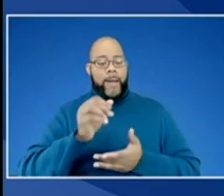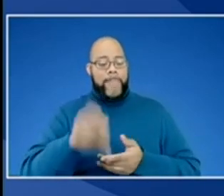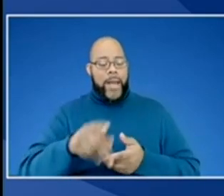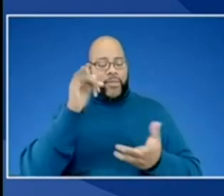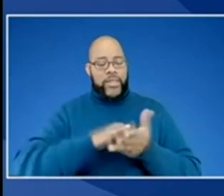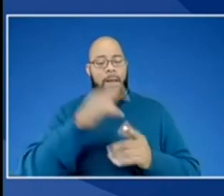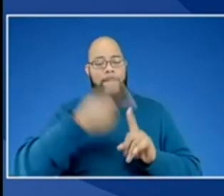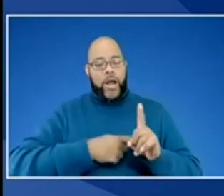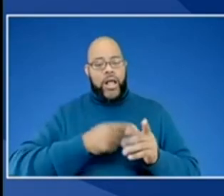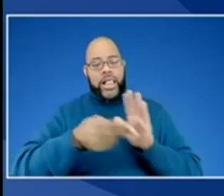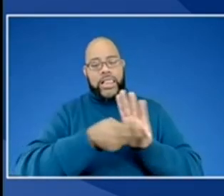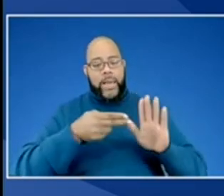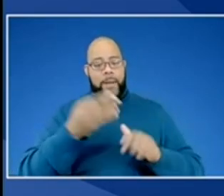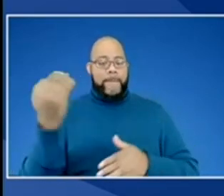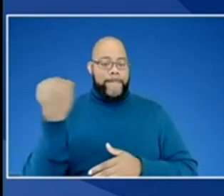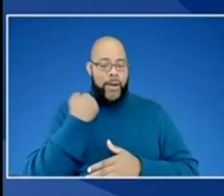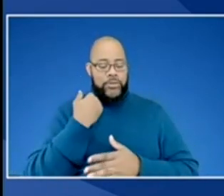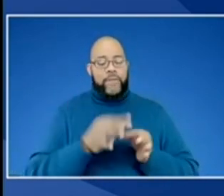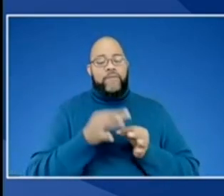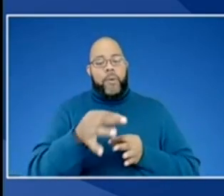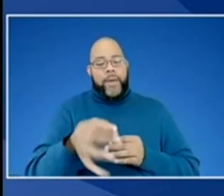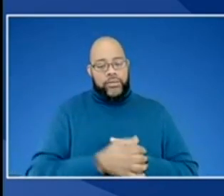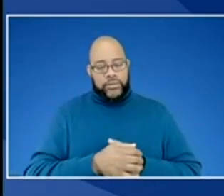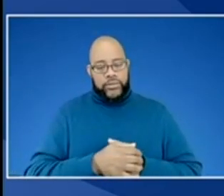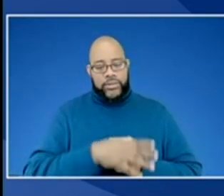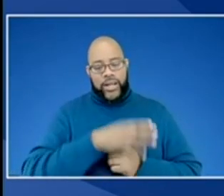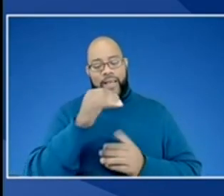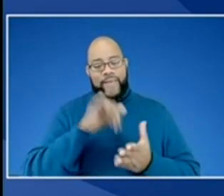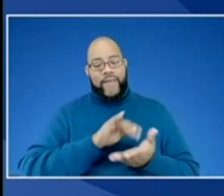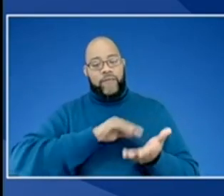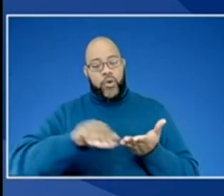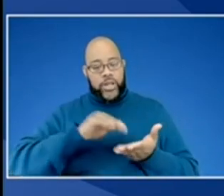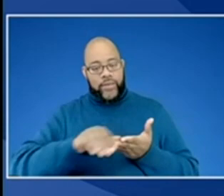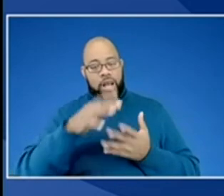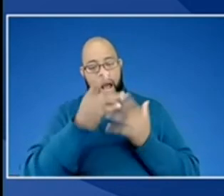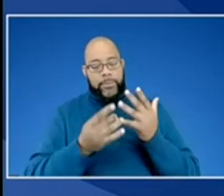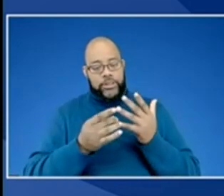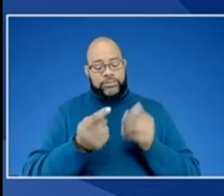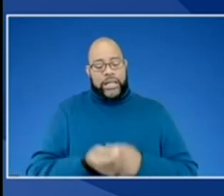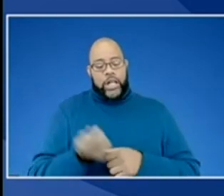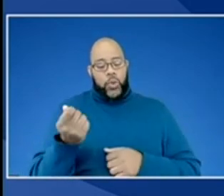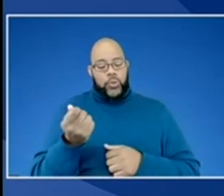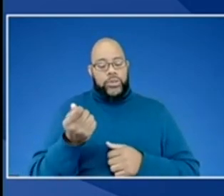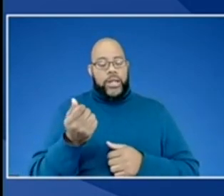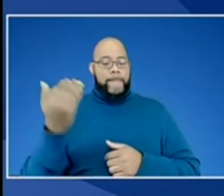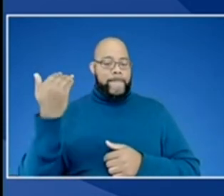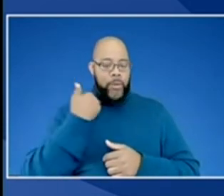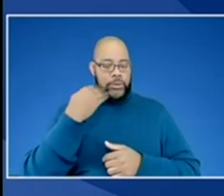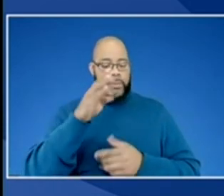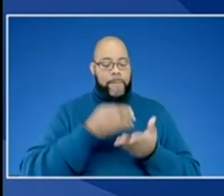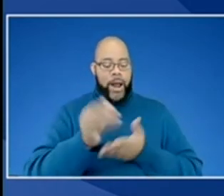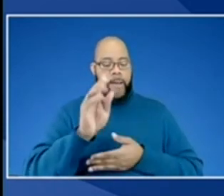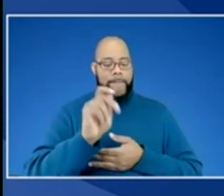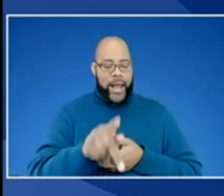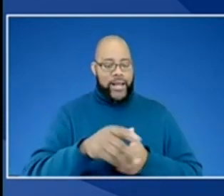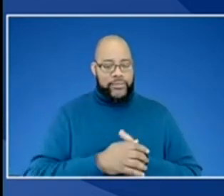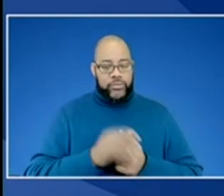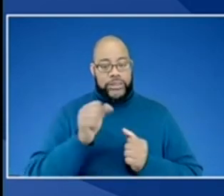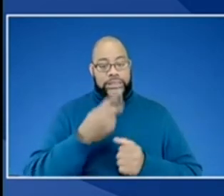labeled bankruptcy forbearance, and this forgiveness option excludes bankruptcy buy-back. As you can see, the class of